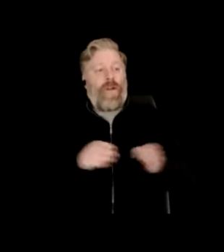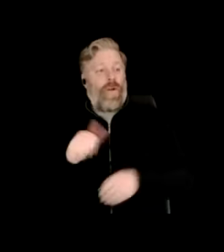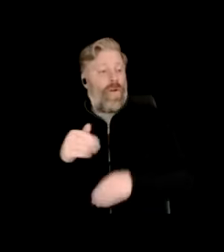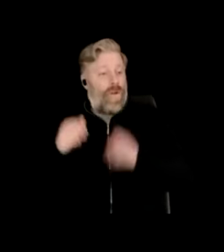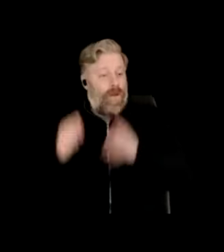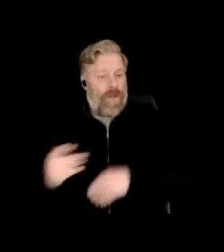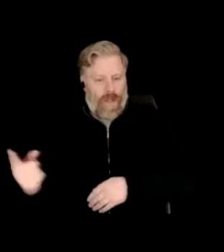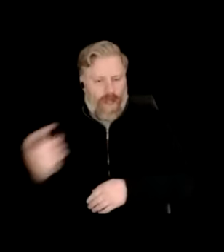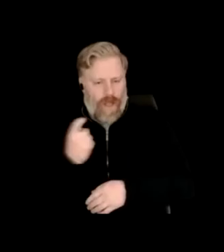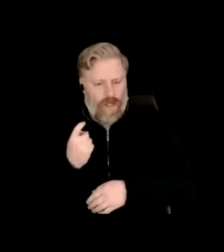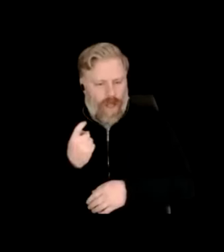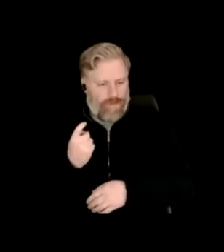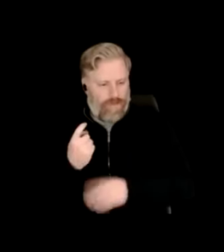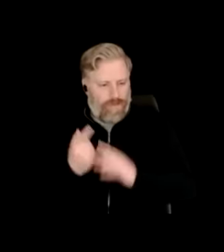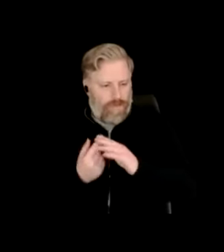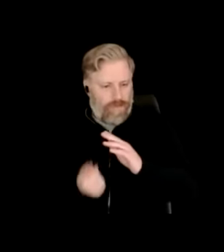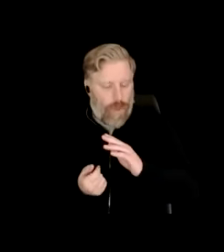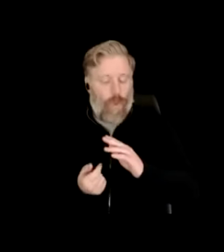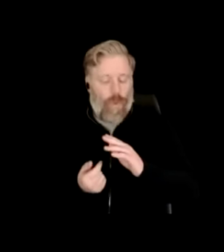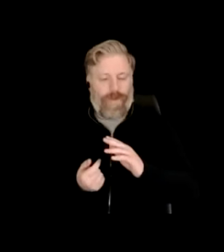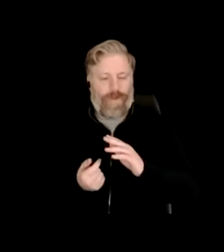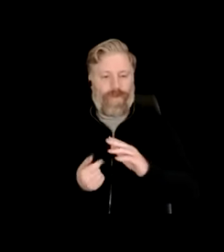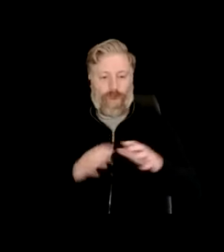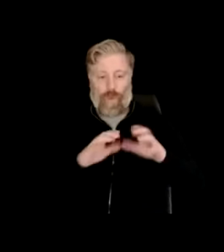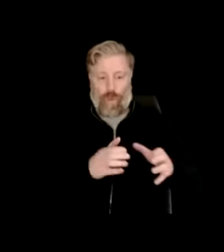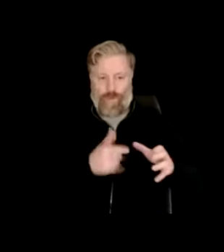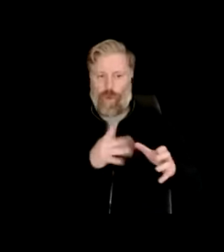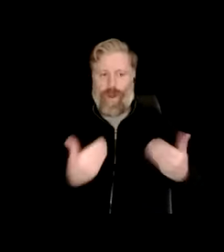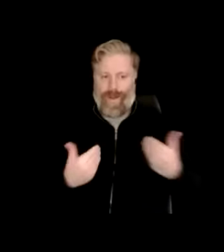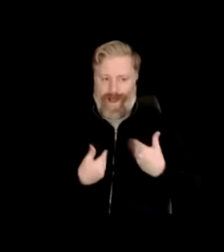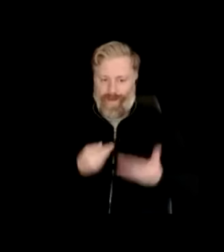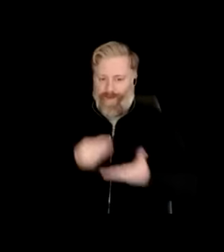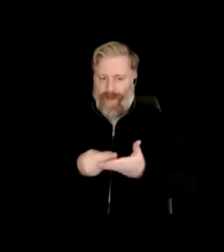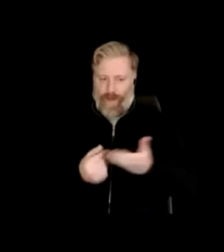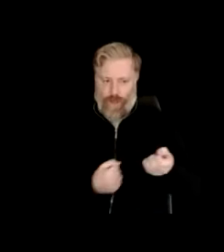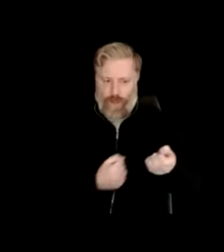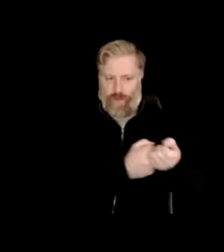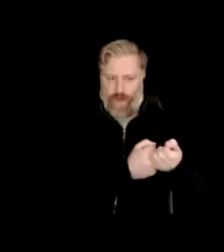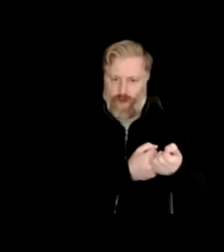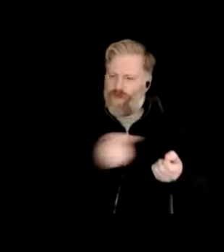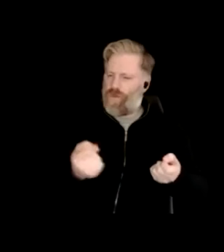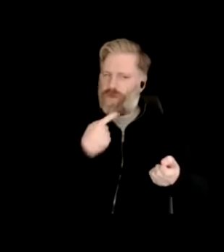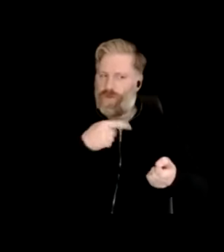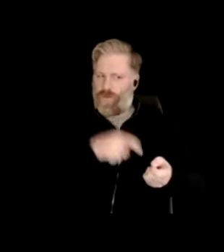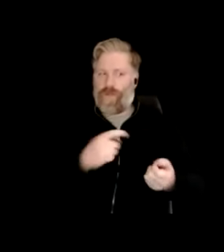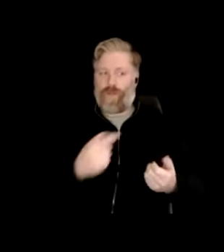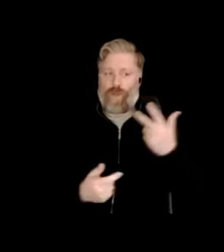I just lost it. Fiscally-sponsored groups. When you say that fiscally-sponsored groups must have three people in leadership, could some of those